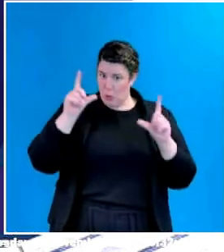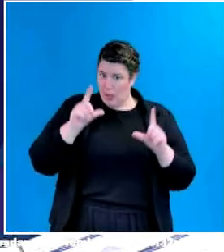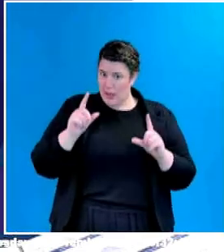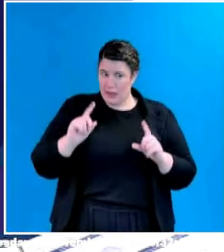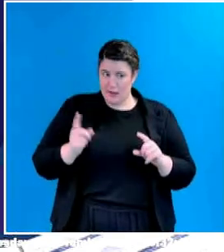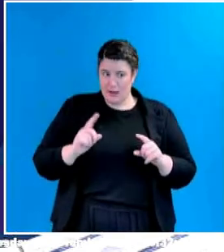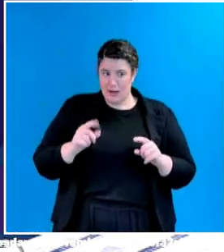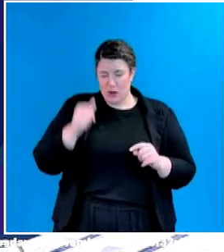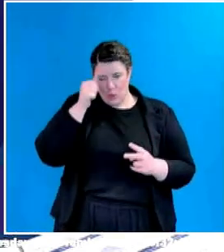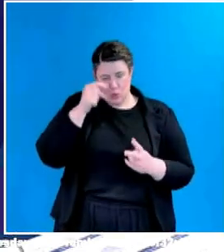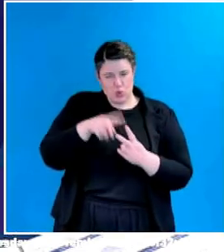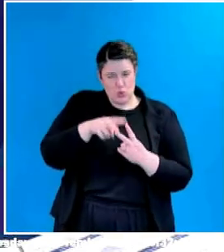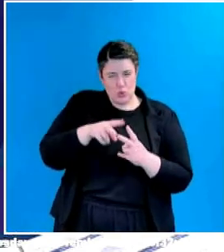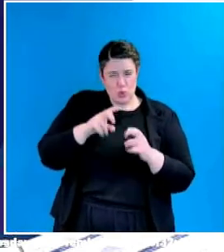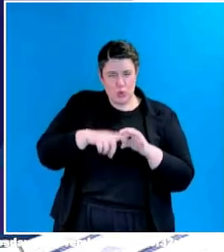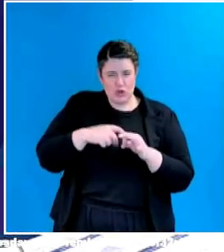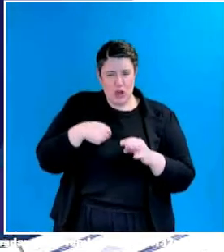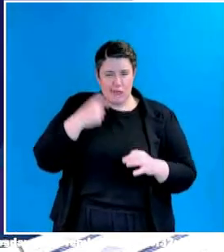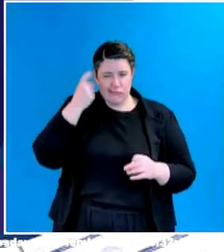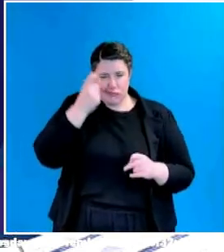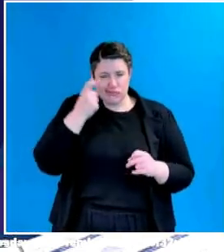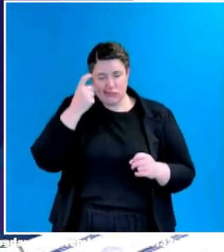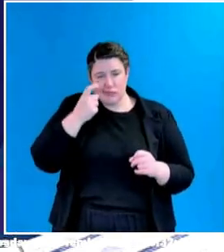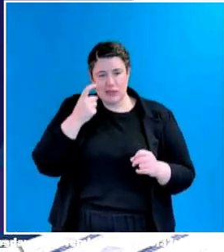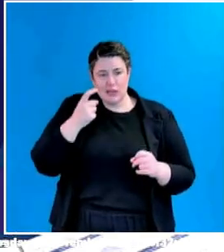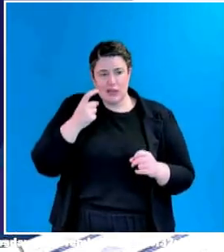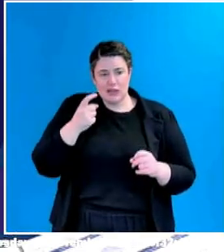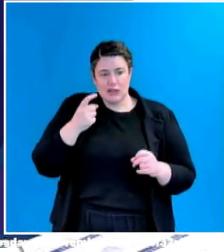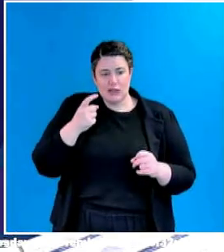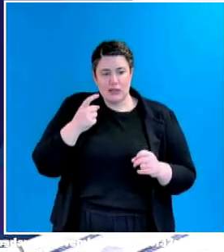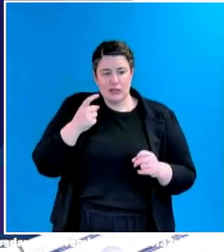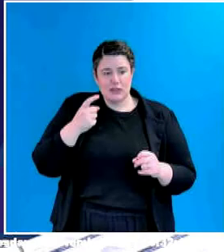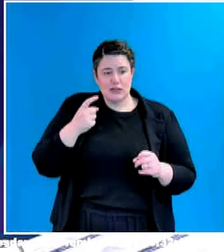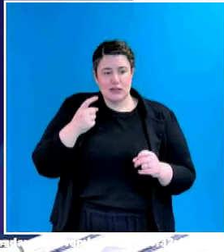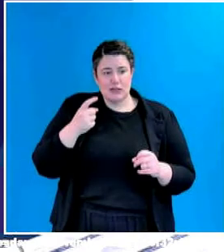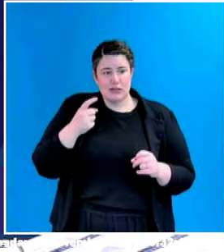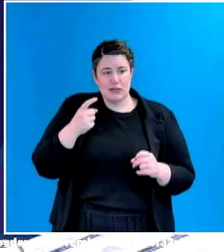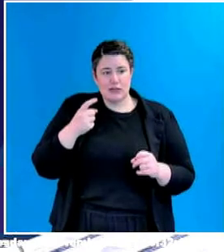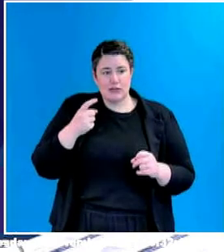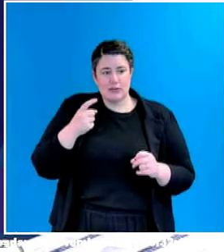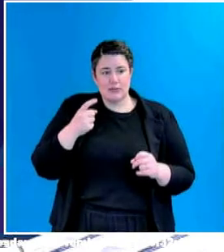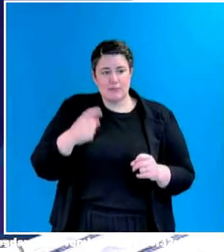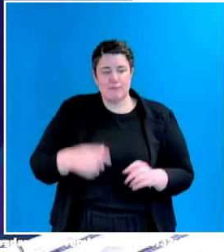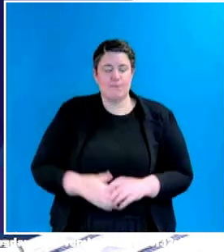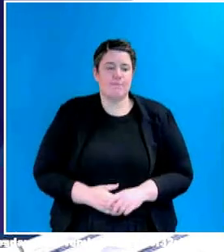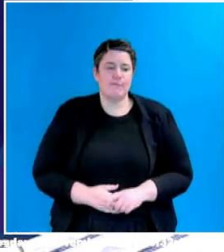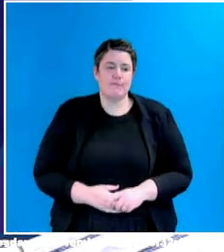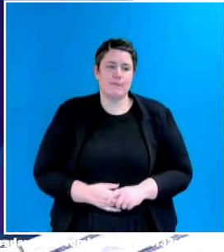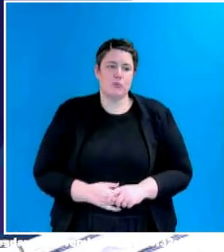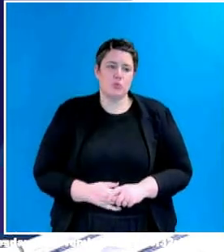I know that's two questions but I am interested in --- as I said, the matters